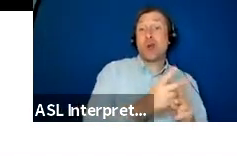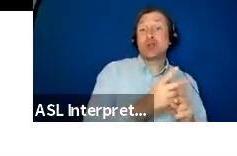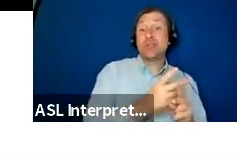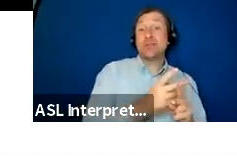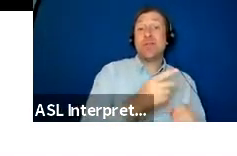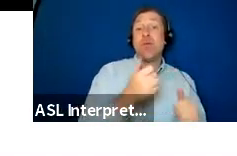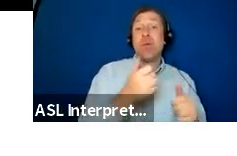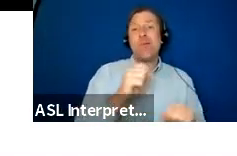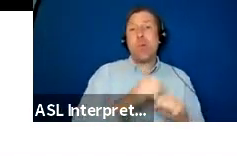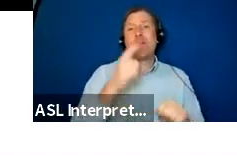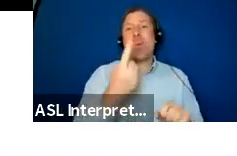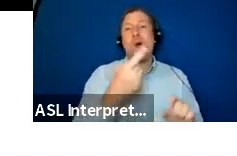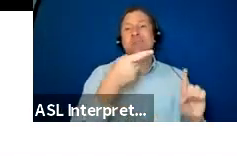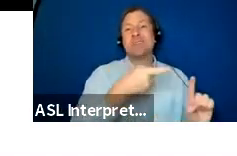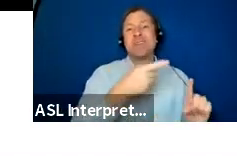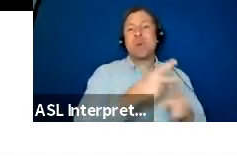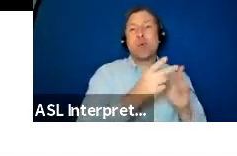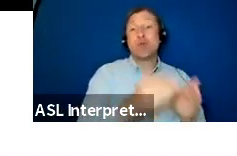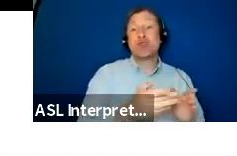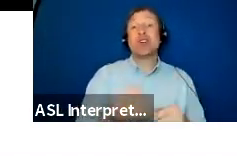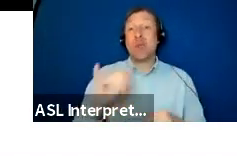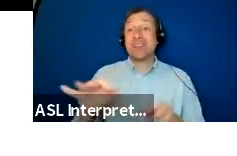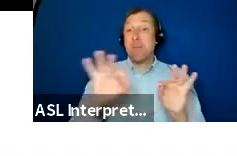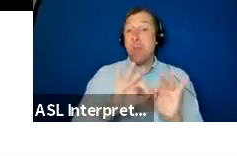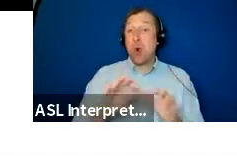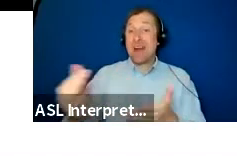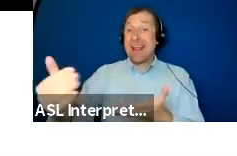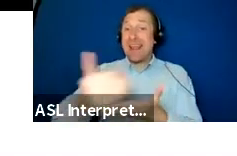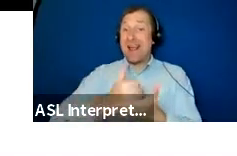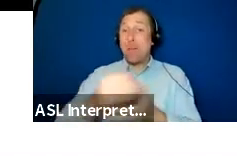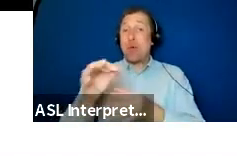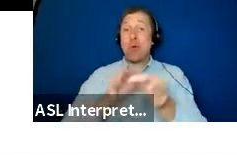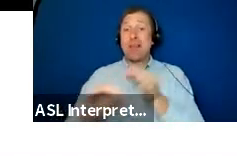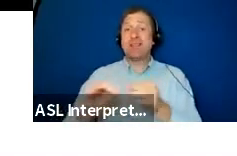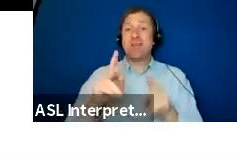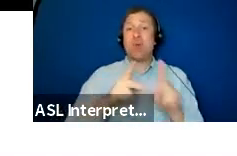So it's an important income replacement tool for people who might test positive for COVID,